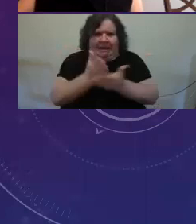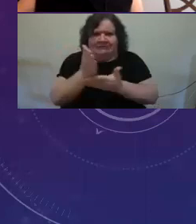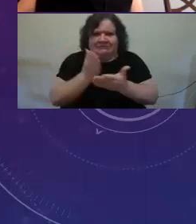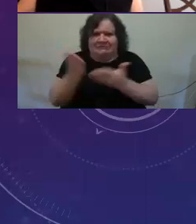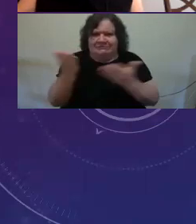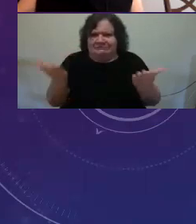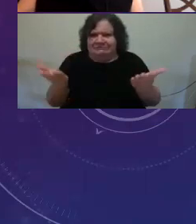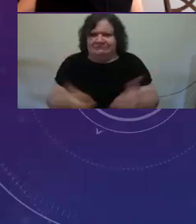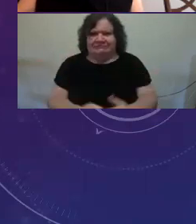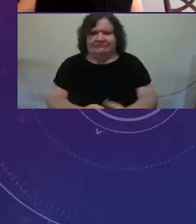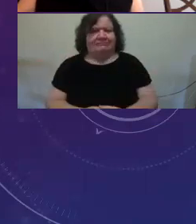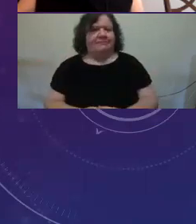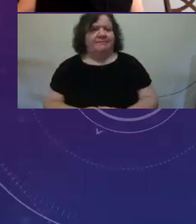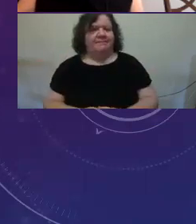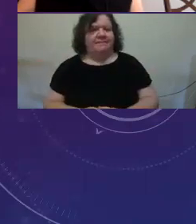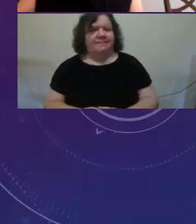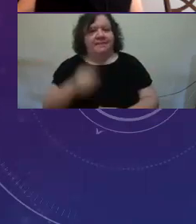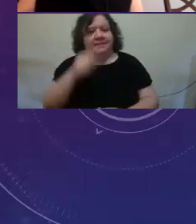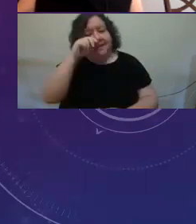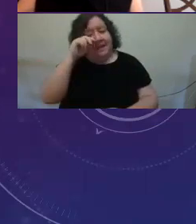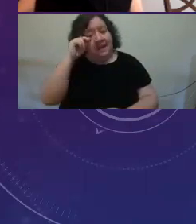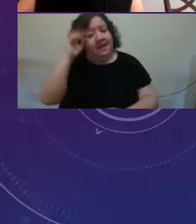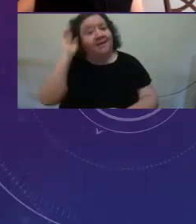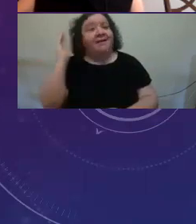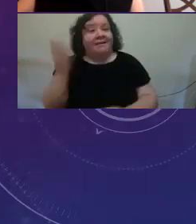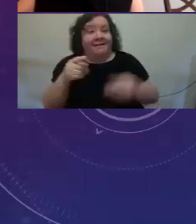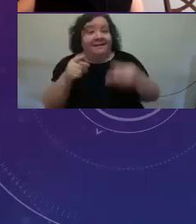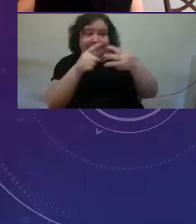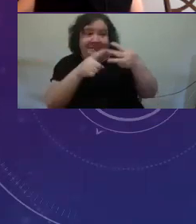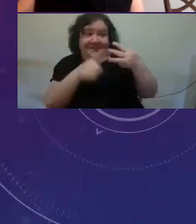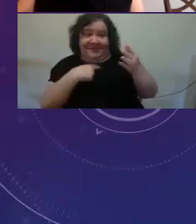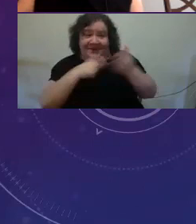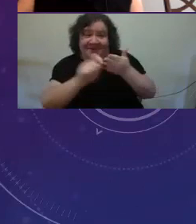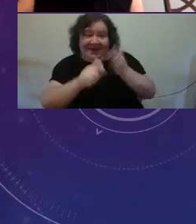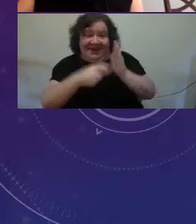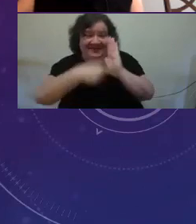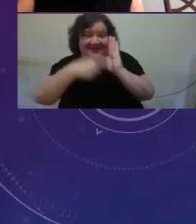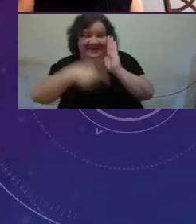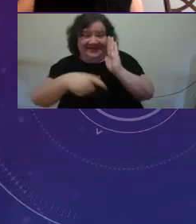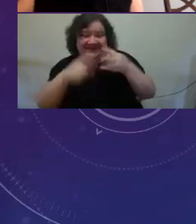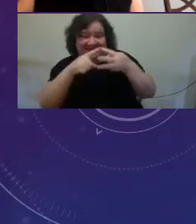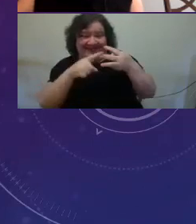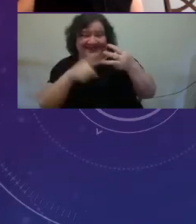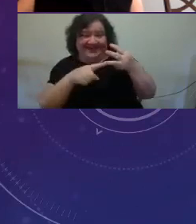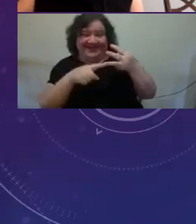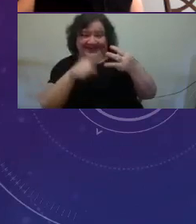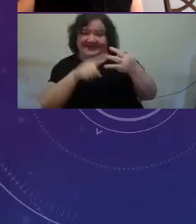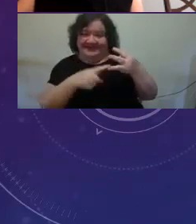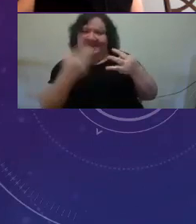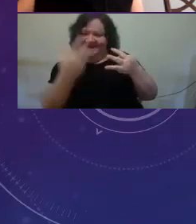communication asset is in place and also understand that not many sign language